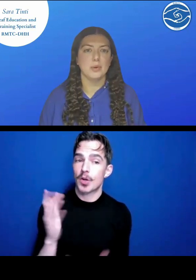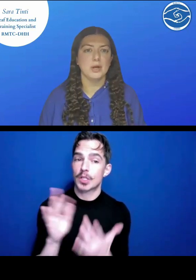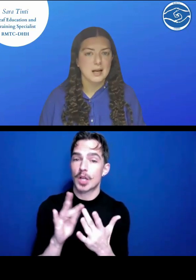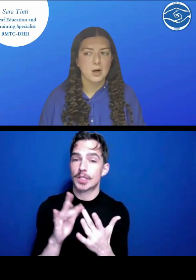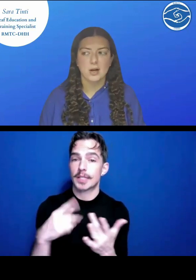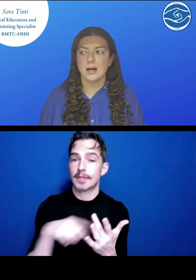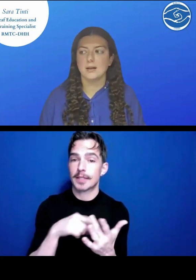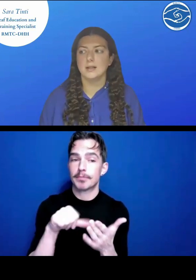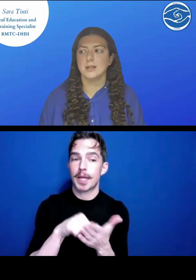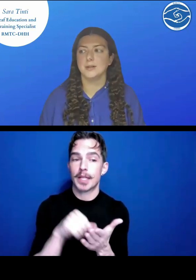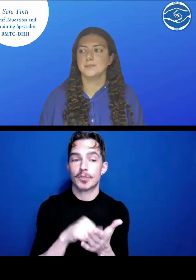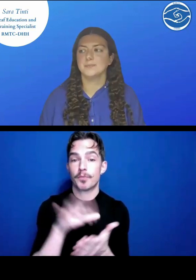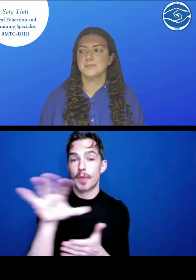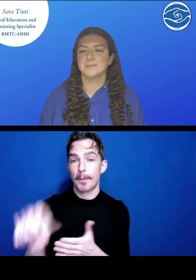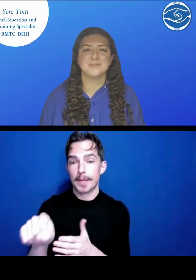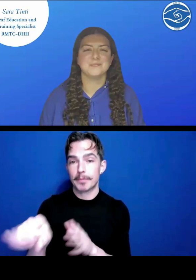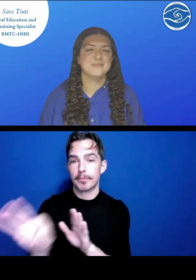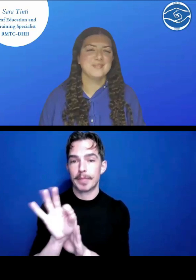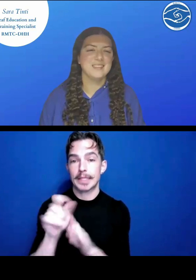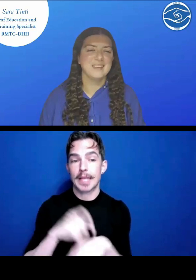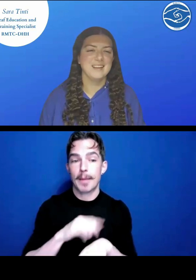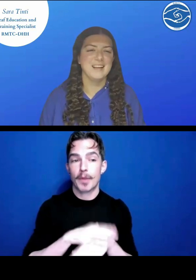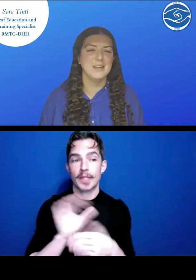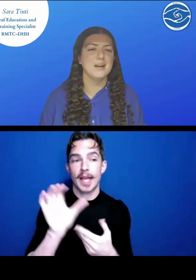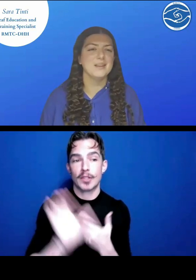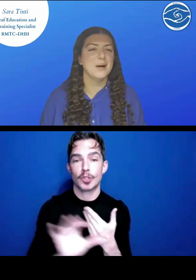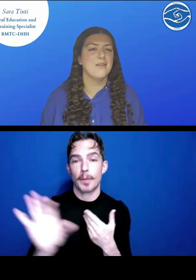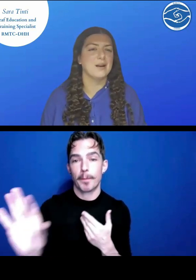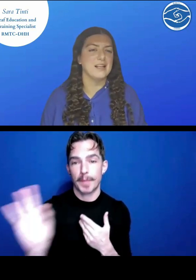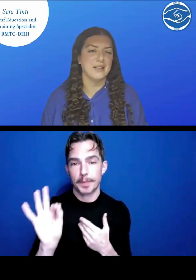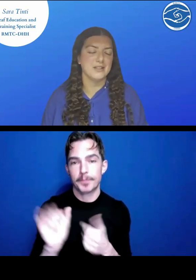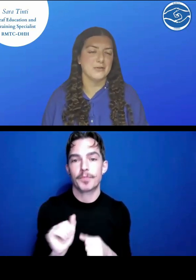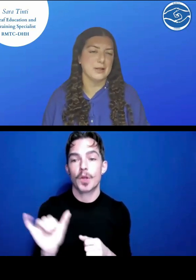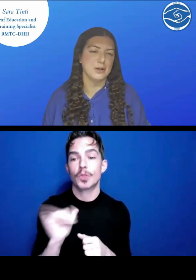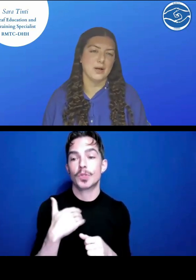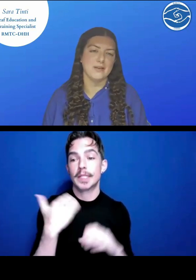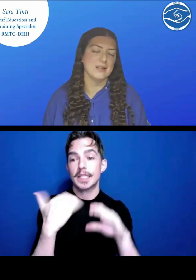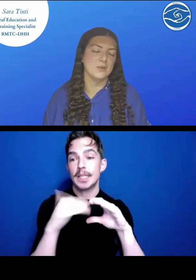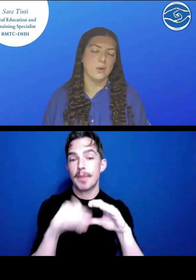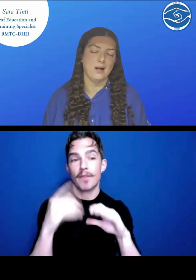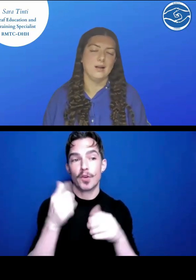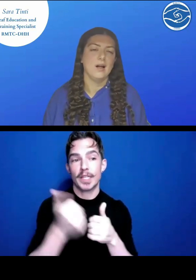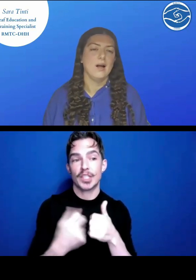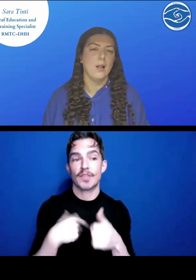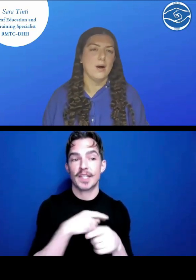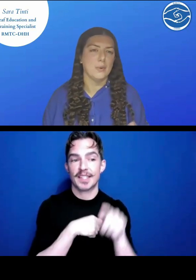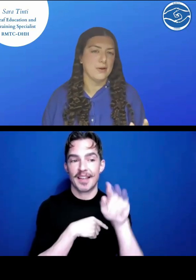can book a time on our calendar. You also have our emails for each one of us as well along with